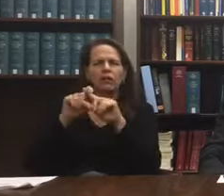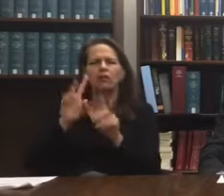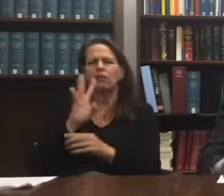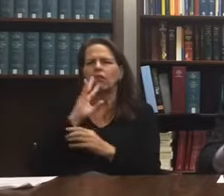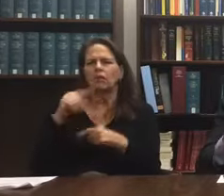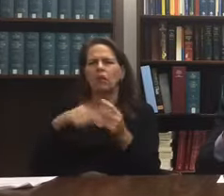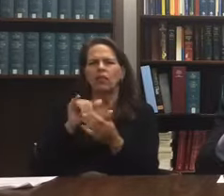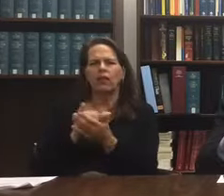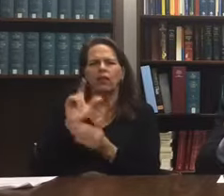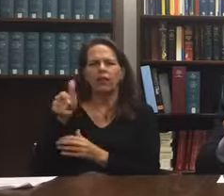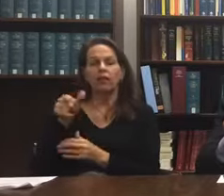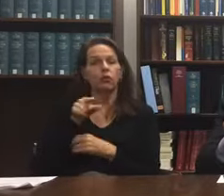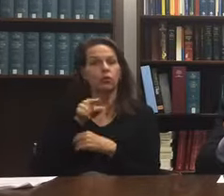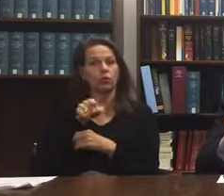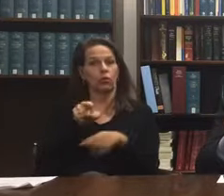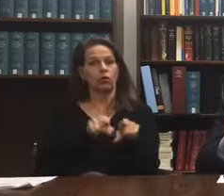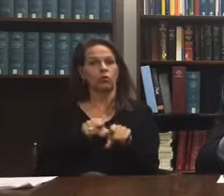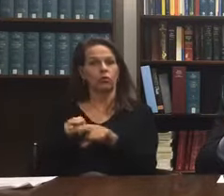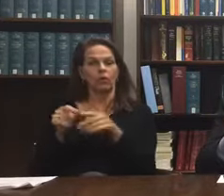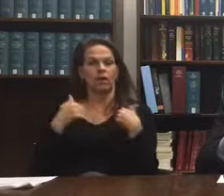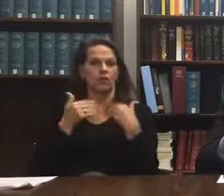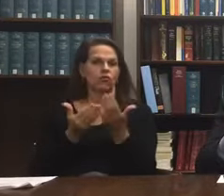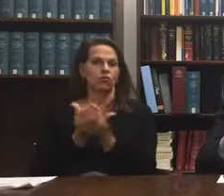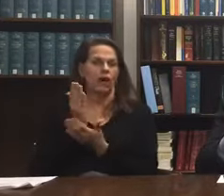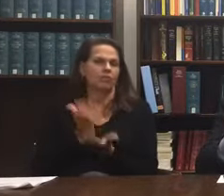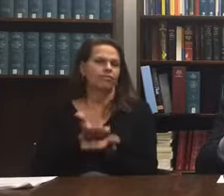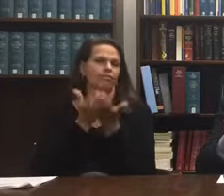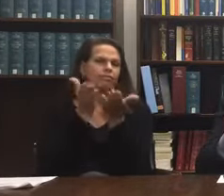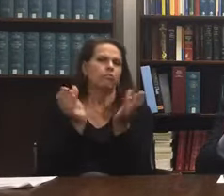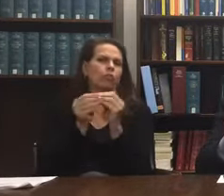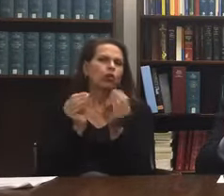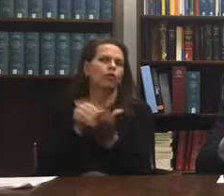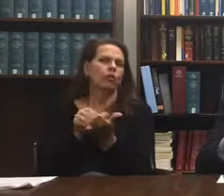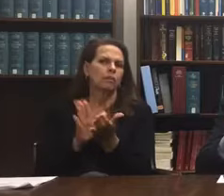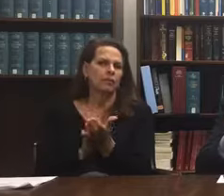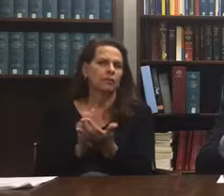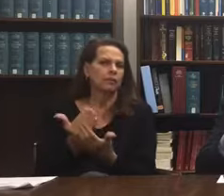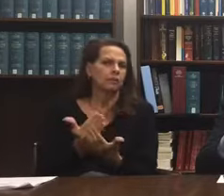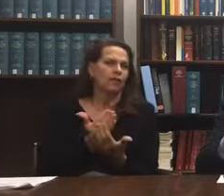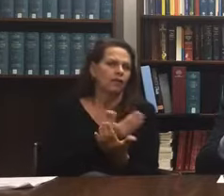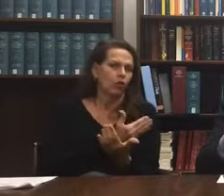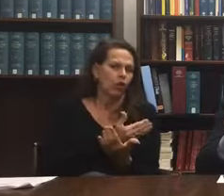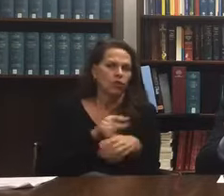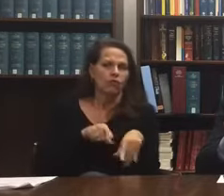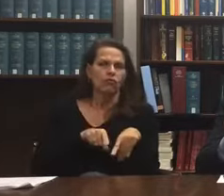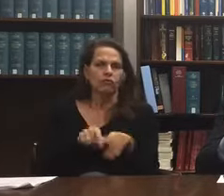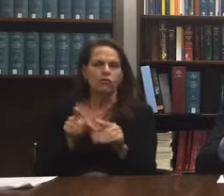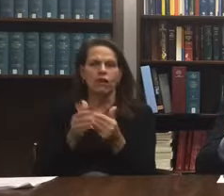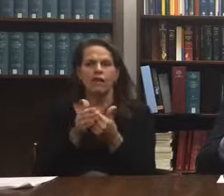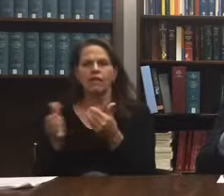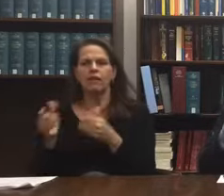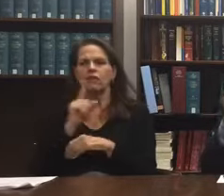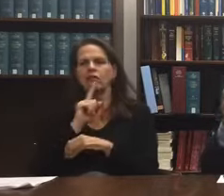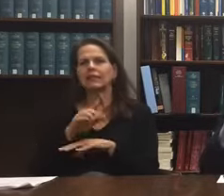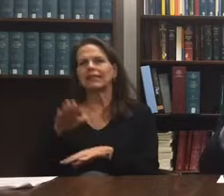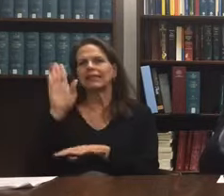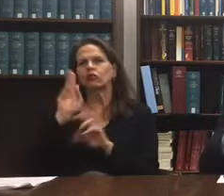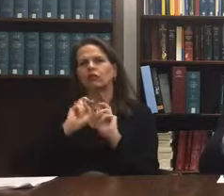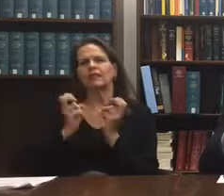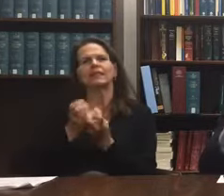also have a right and this is important to submit additional documents before during or after the hearing so if something comes up in the hearing and